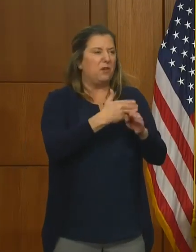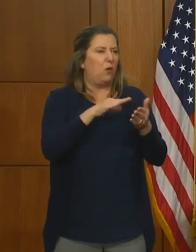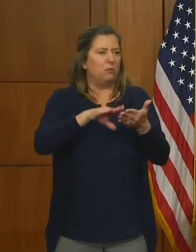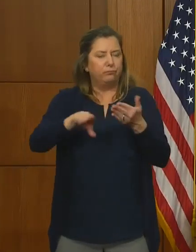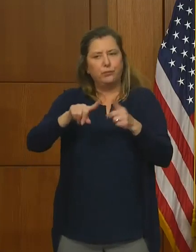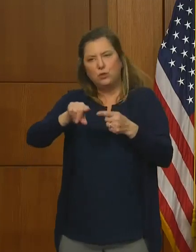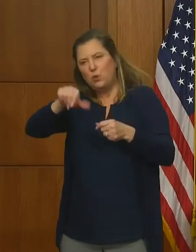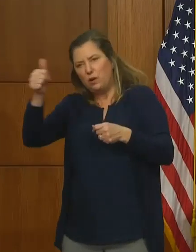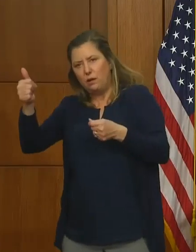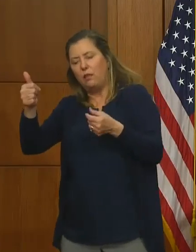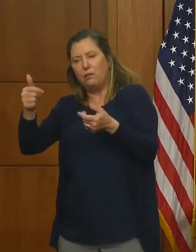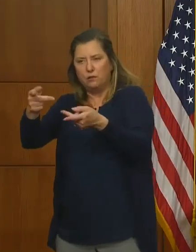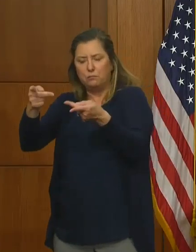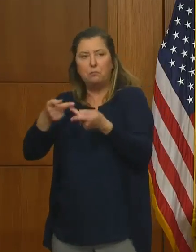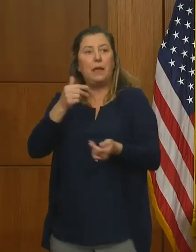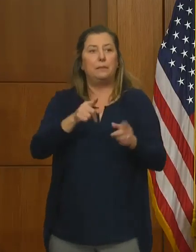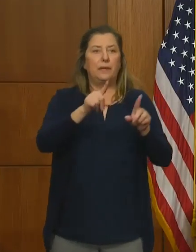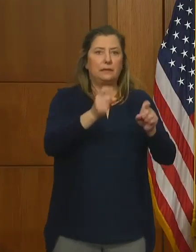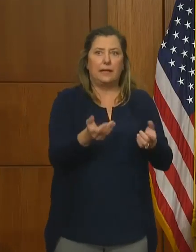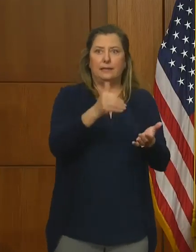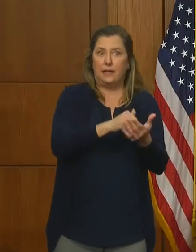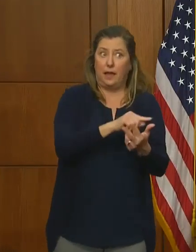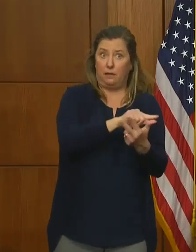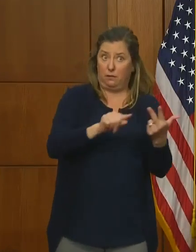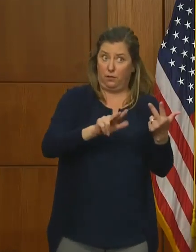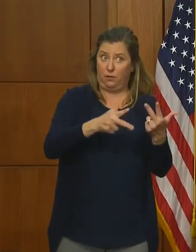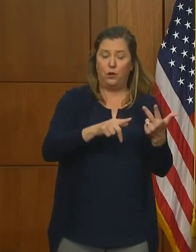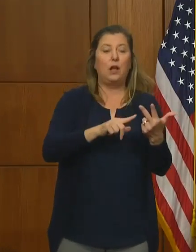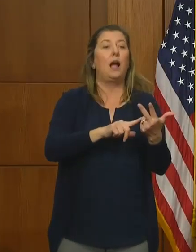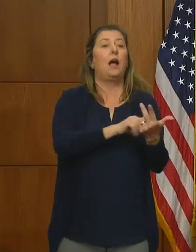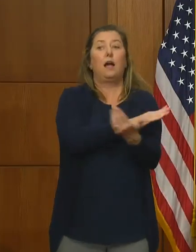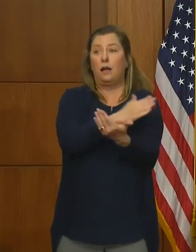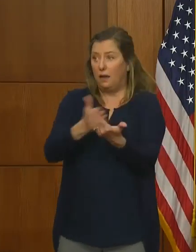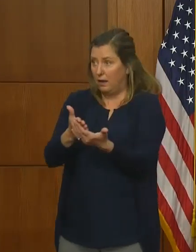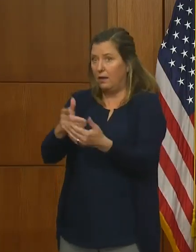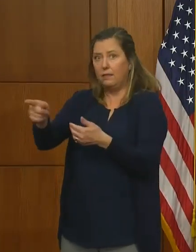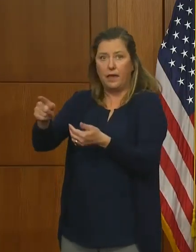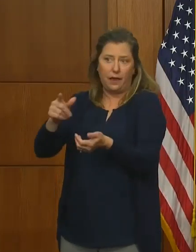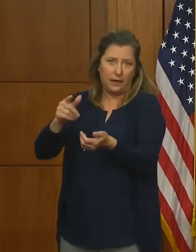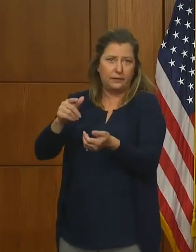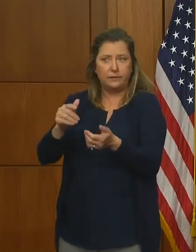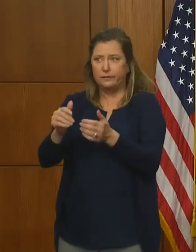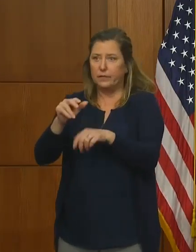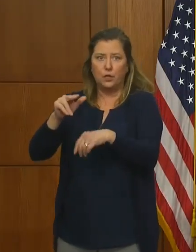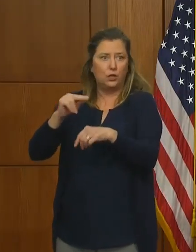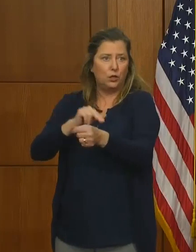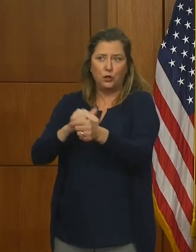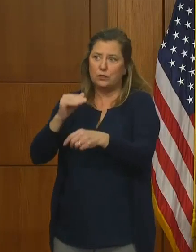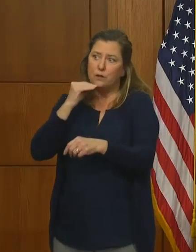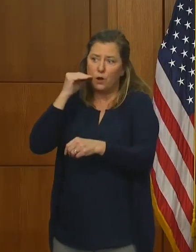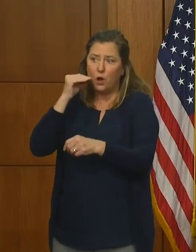WAS REALLY OKAY BEFORE THEY SENT HELP TO. A SKILLED NURSING FACILITY MY TESTING AGAIN. AND